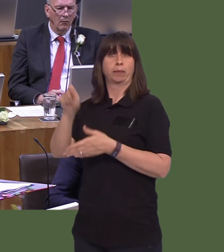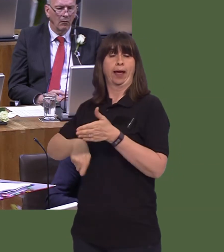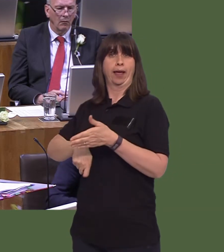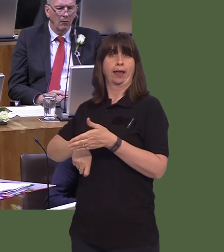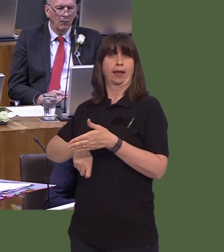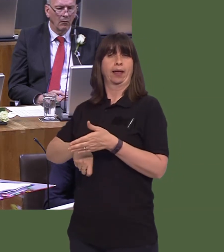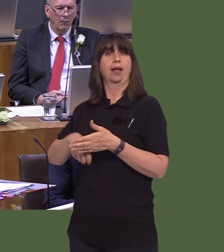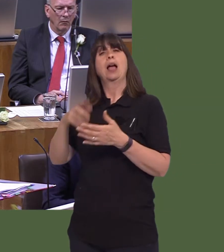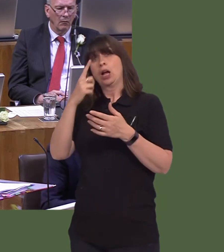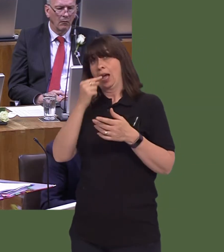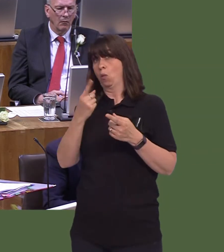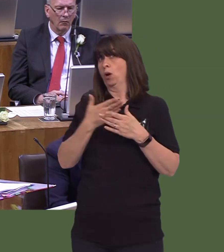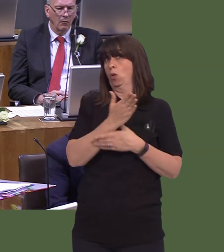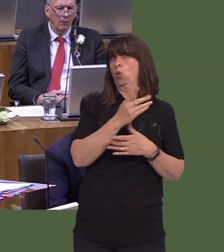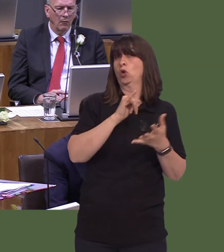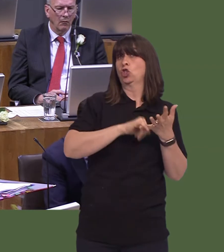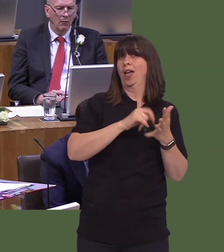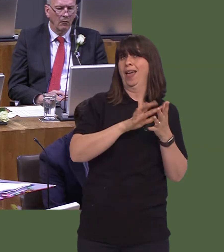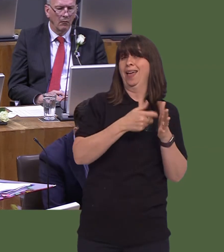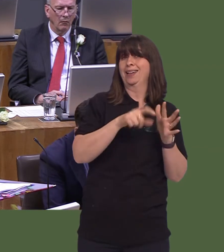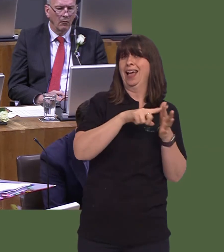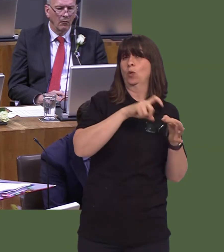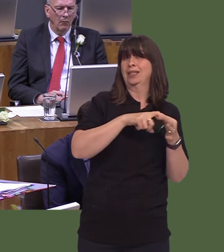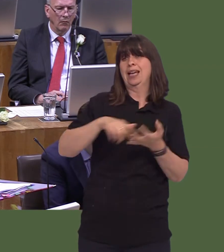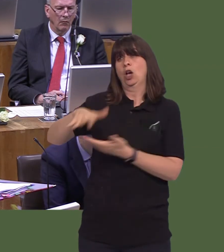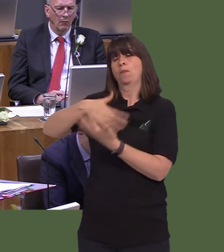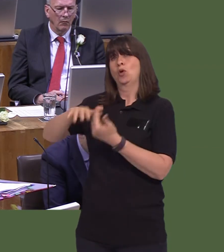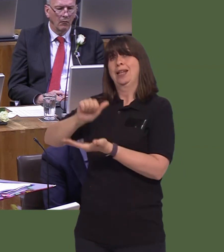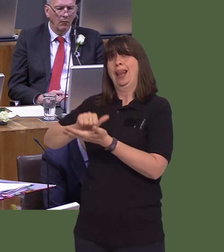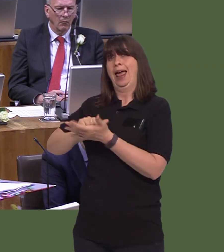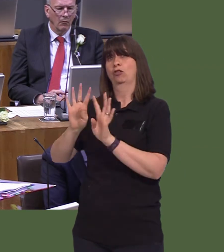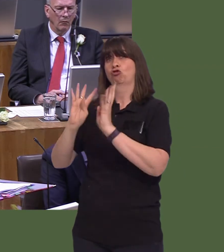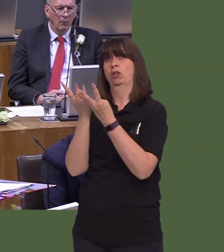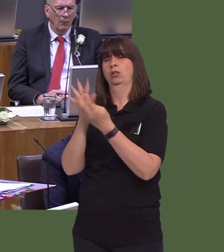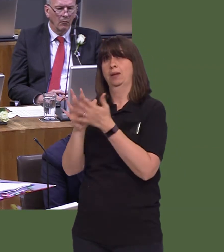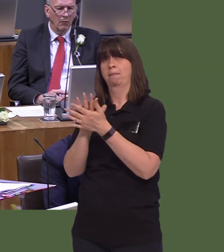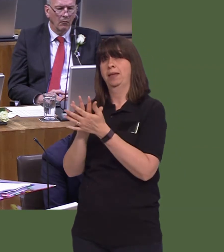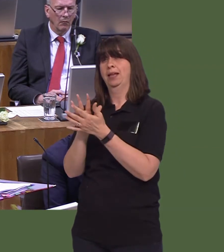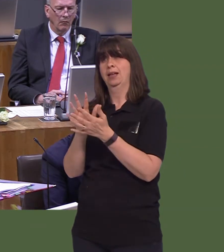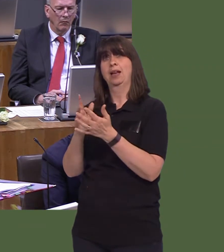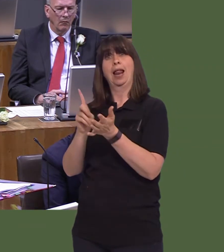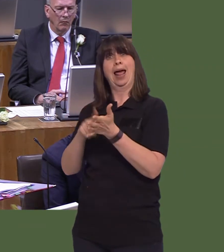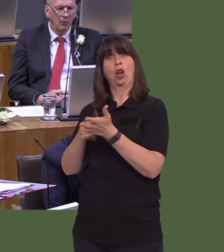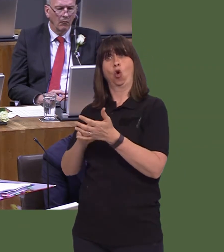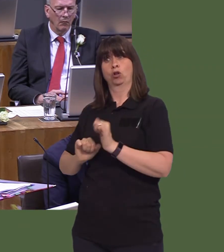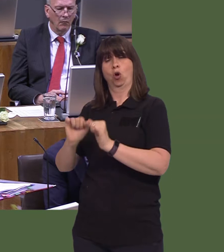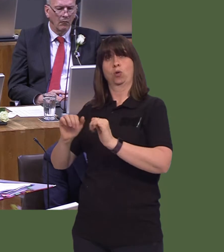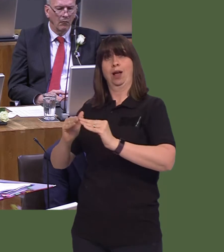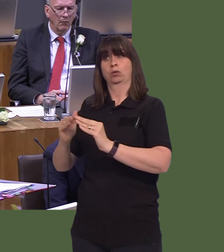One way of doing that is through community land trusts, where the land is owned by a landlord and the people who own houses on the land are leaseholders.